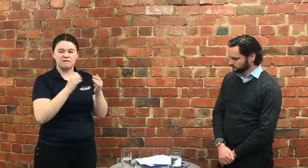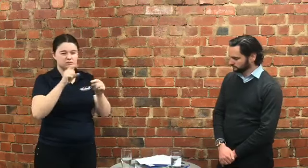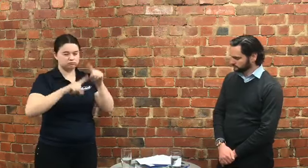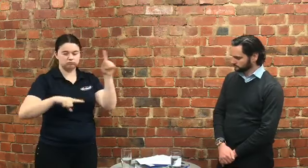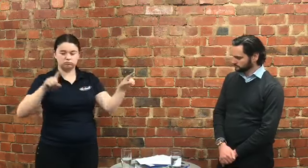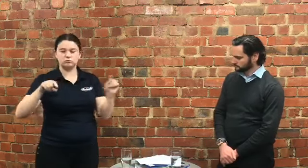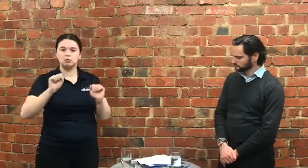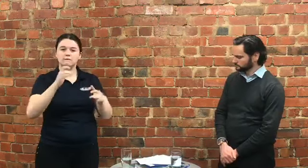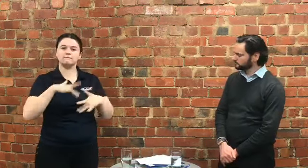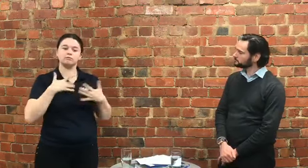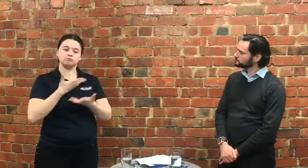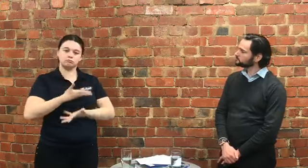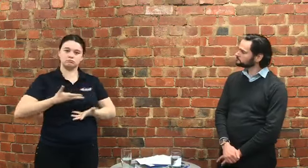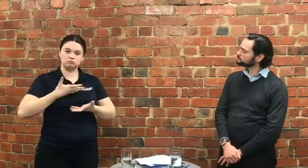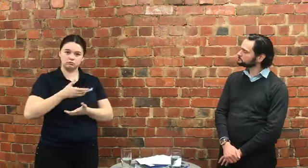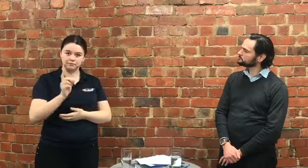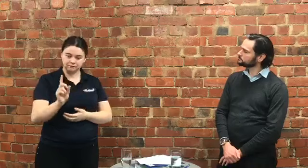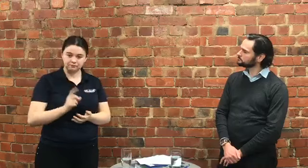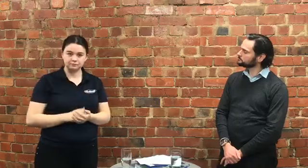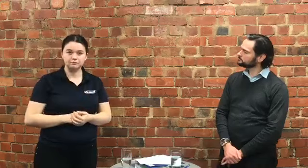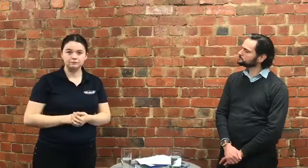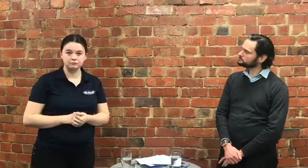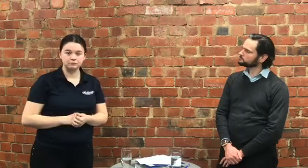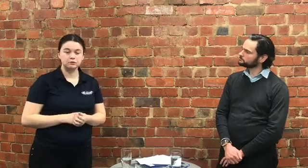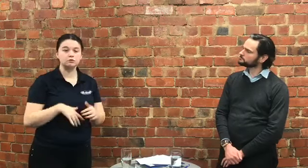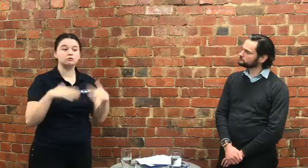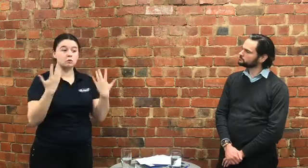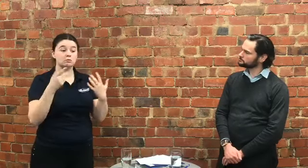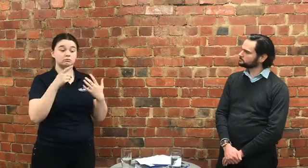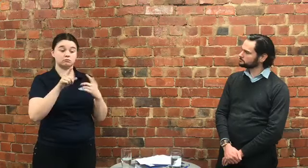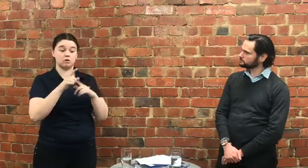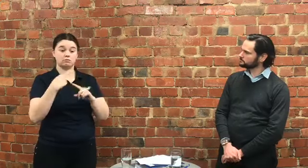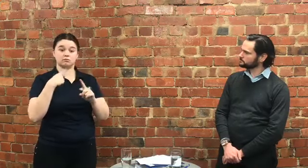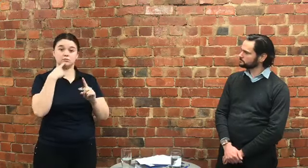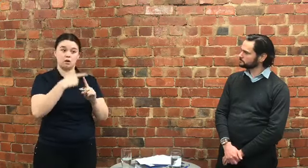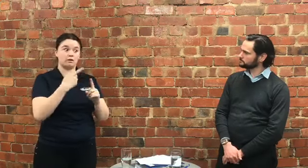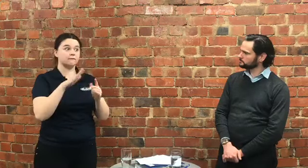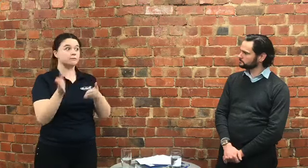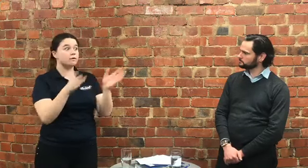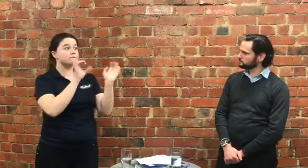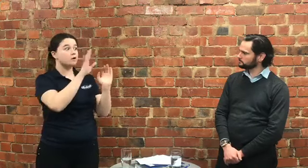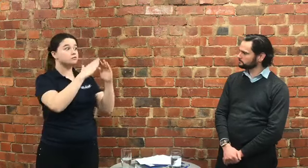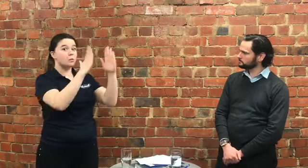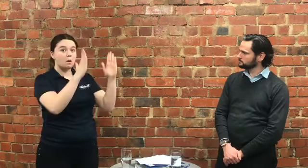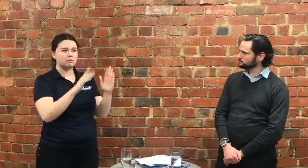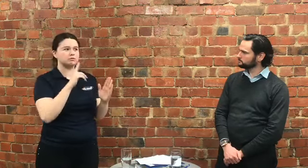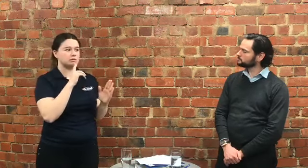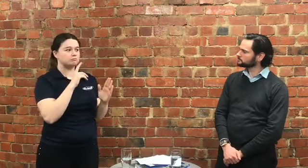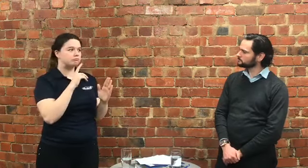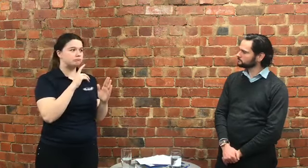Or maybe you've decided that you really don't need a review in six months - 12 months is more than adequate.